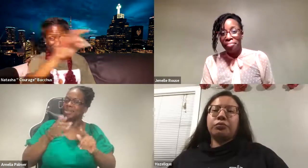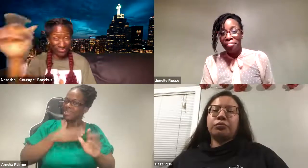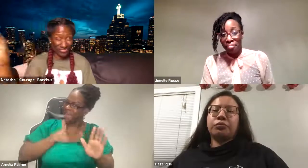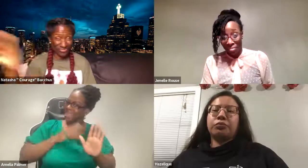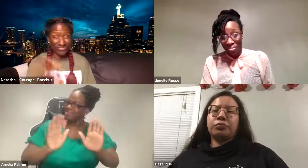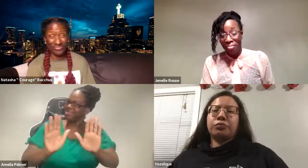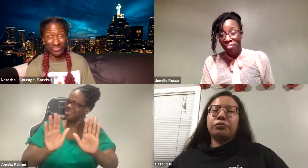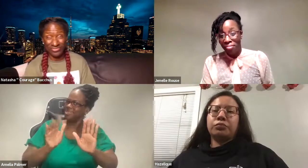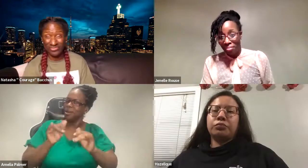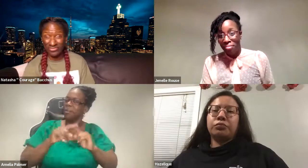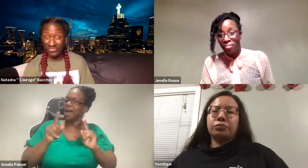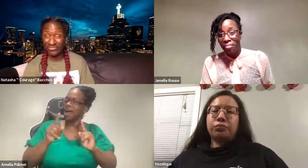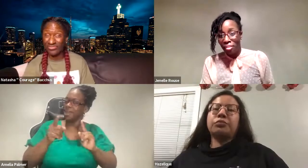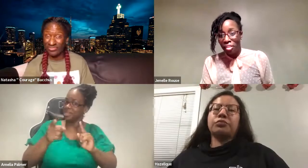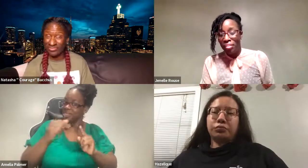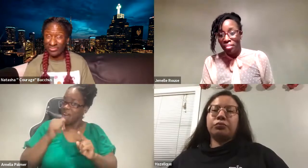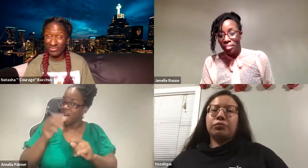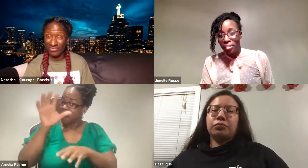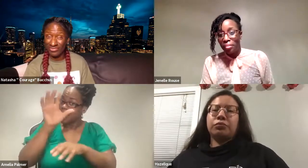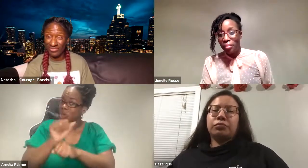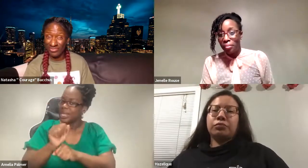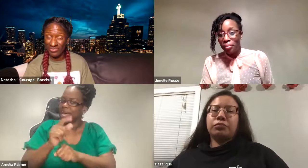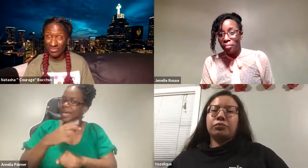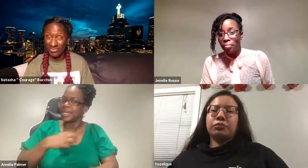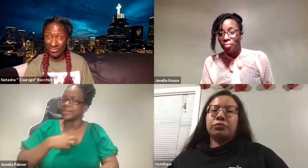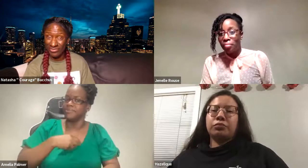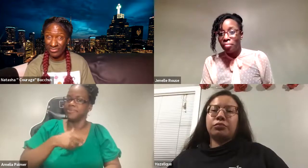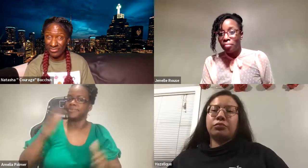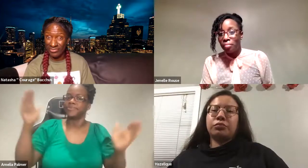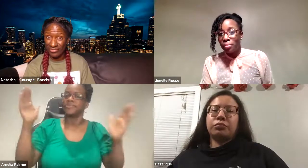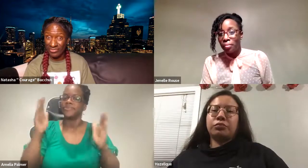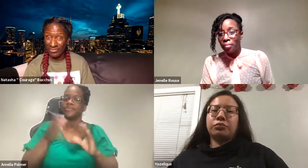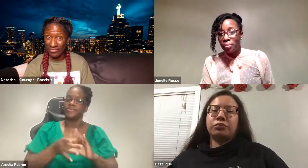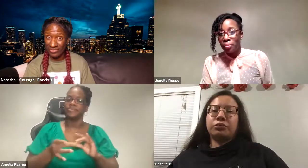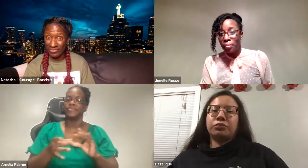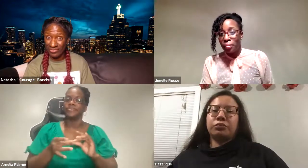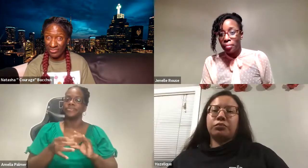no that's who i am, that's my culture but if you're not used to what that looks like,